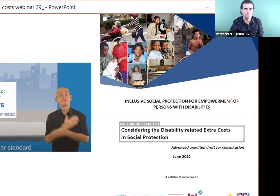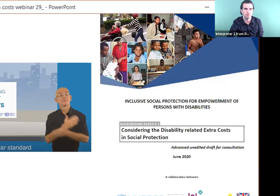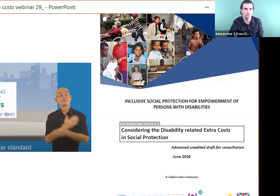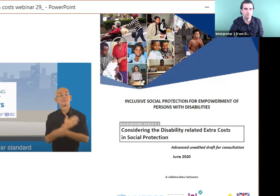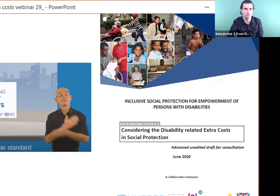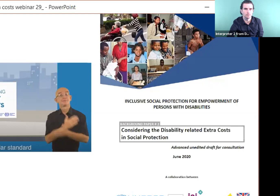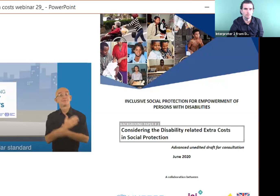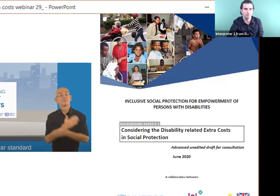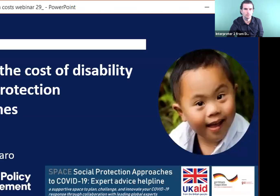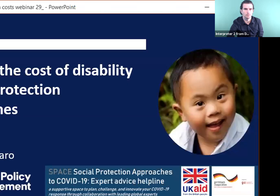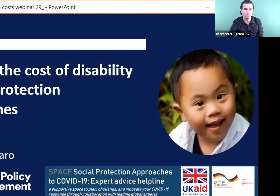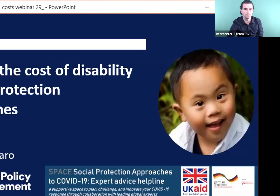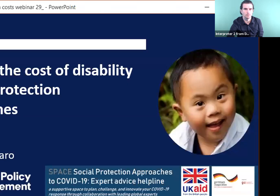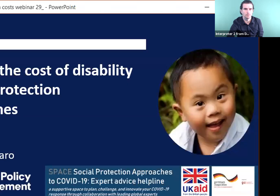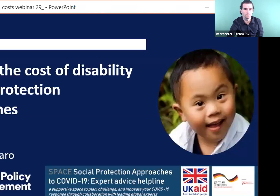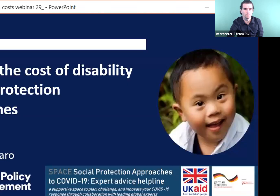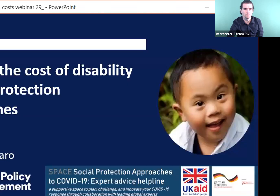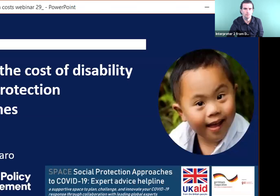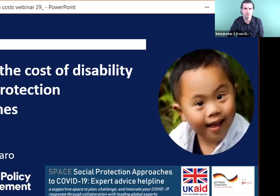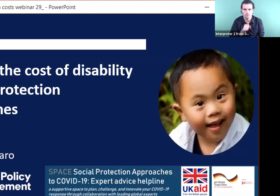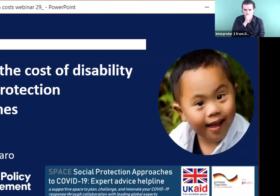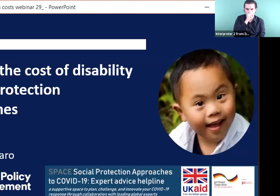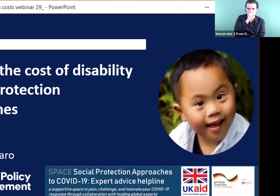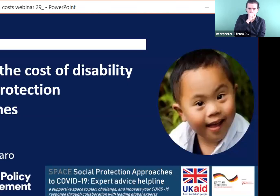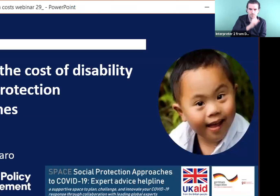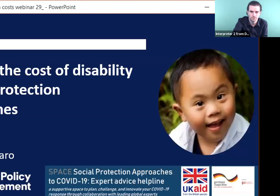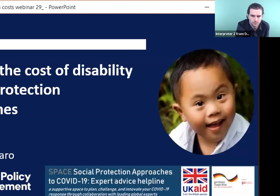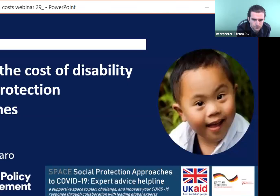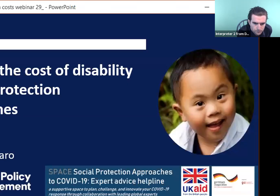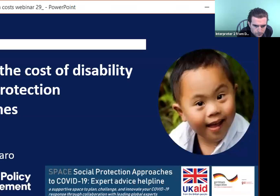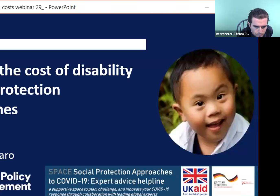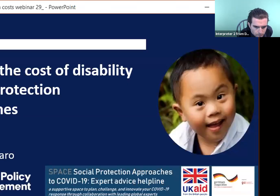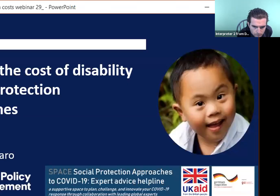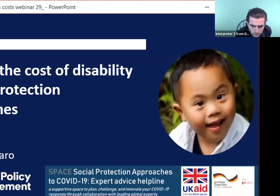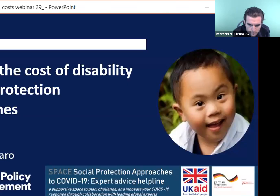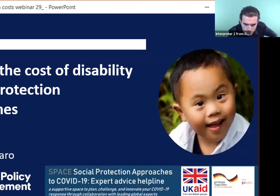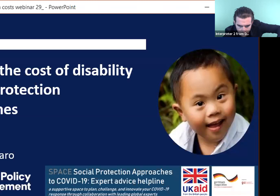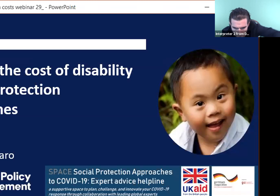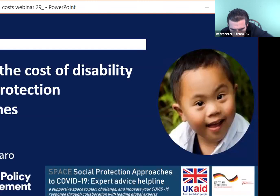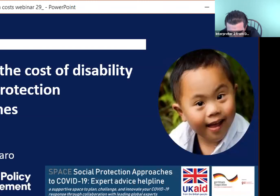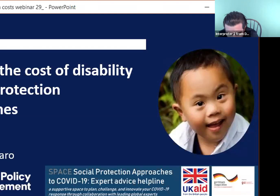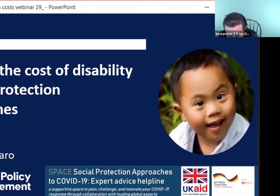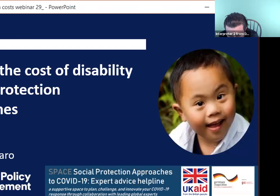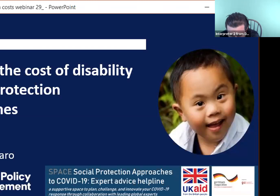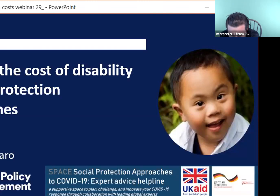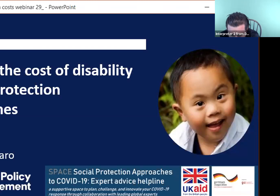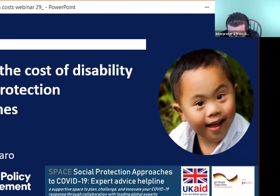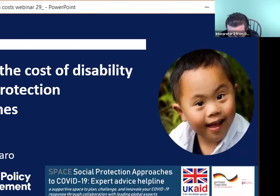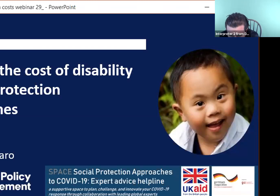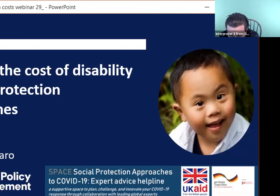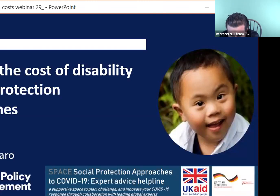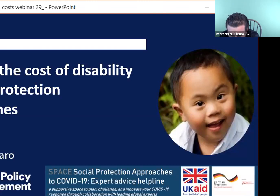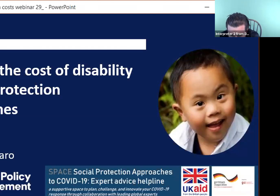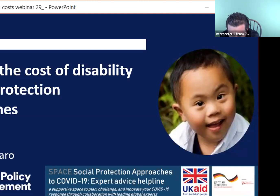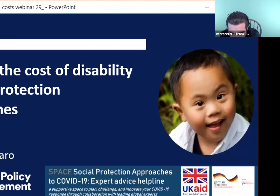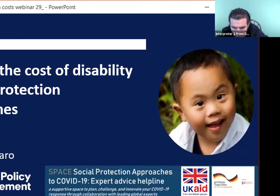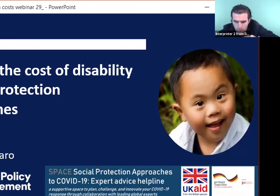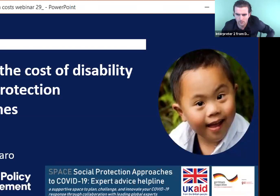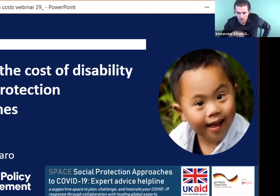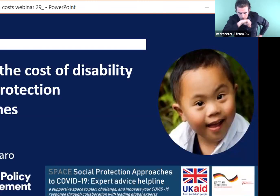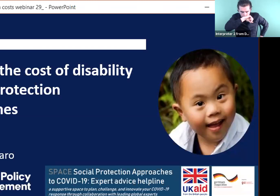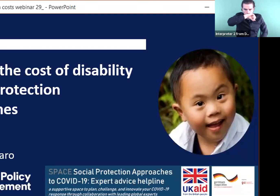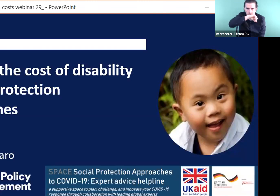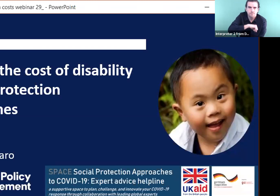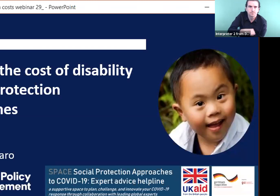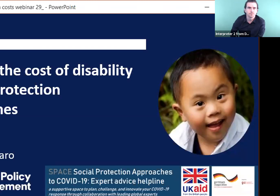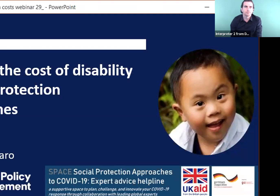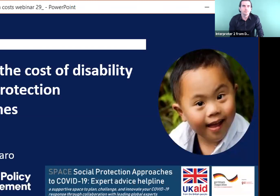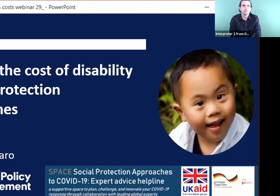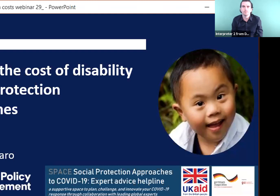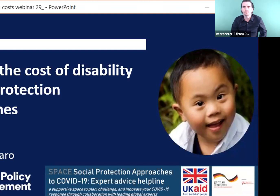I requested control, okay now I received. Yes, so in my presentation, I will now focus on